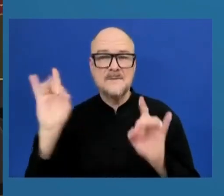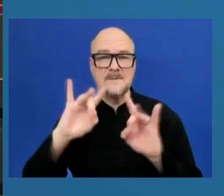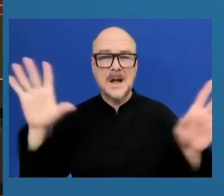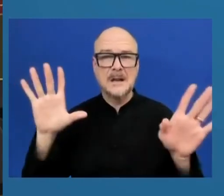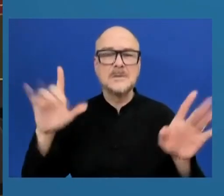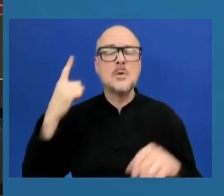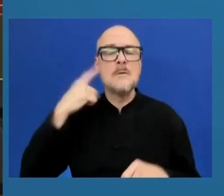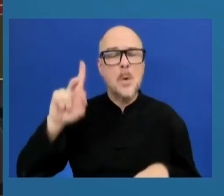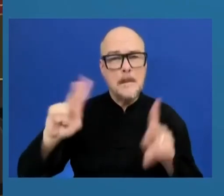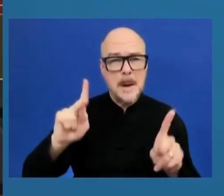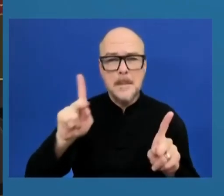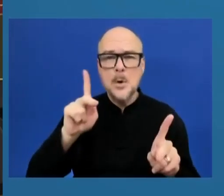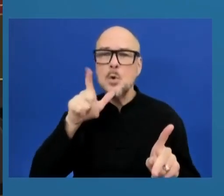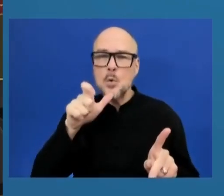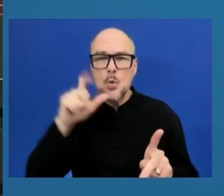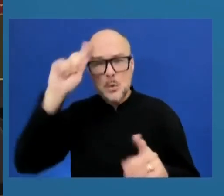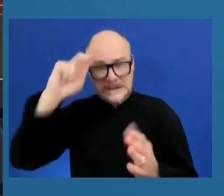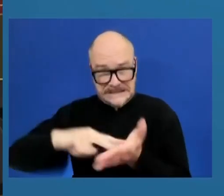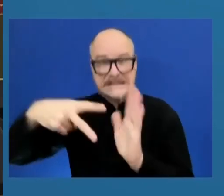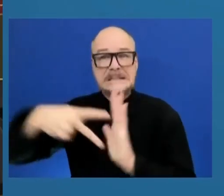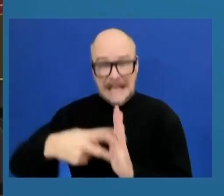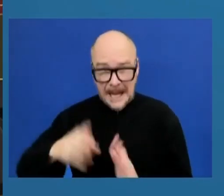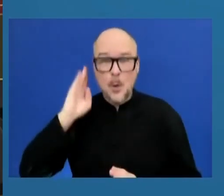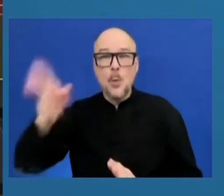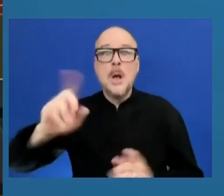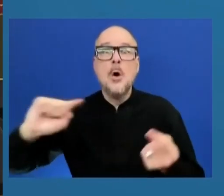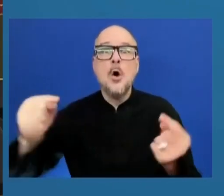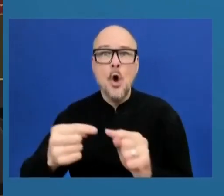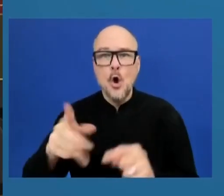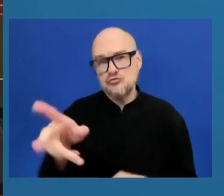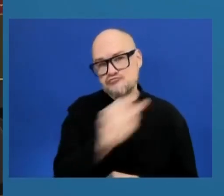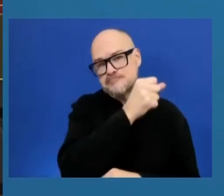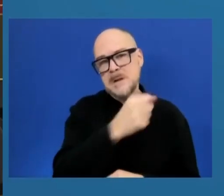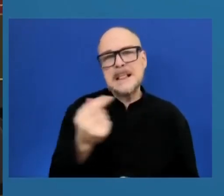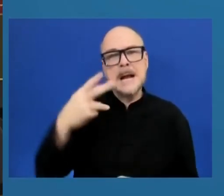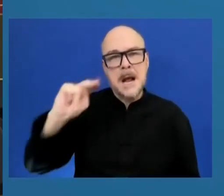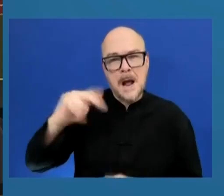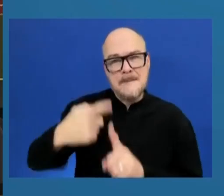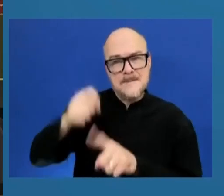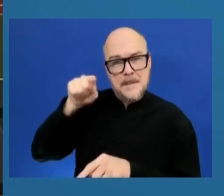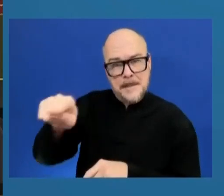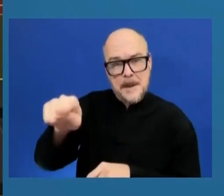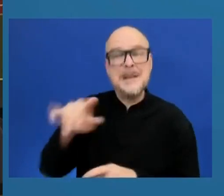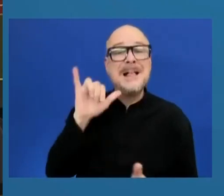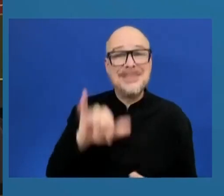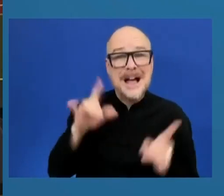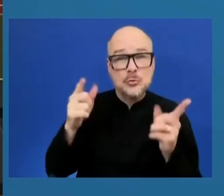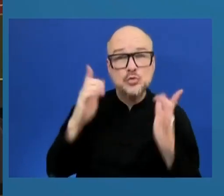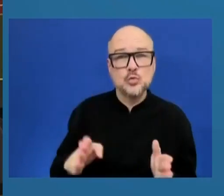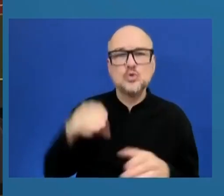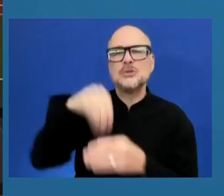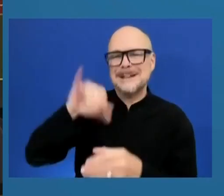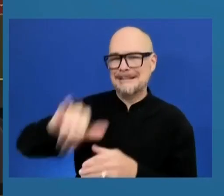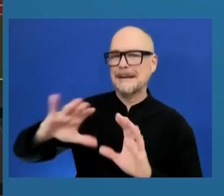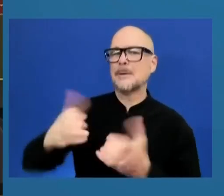that are intending to do harm to others and that, uh, that shooter would have been in that category as well. OK, we're sticking for now with topics.